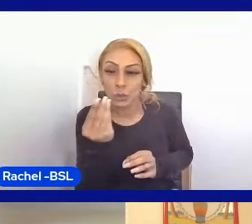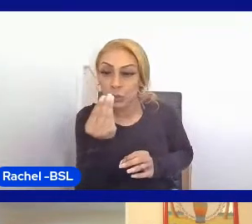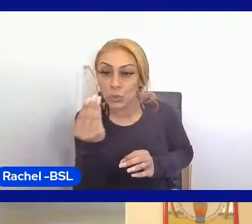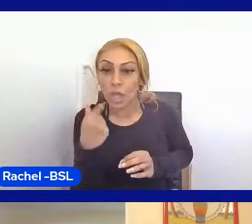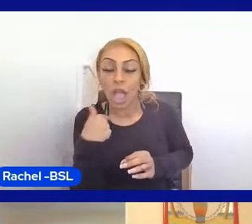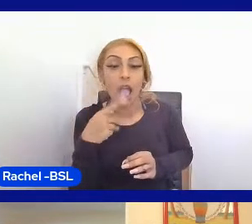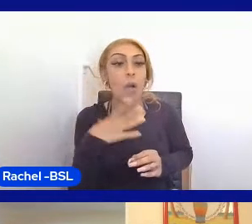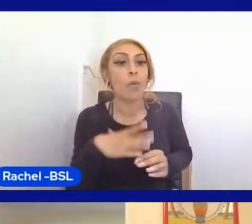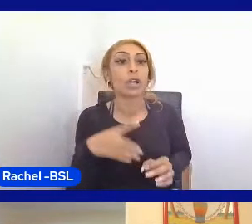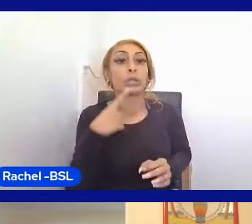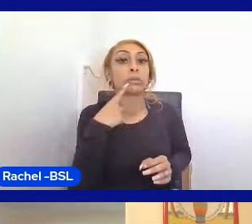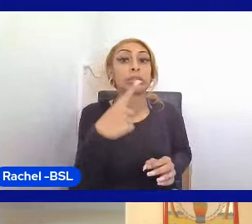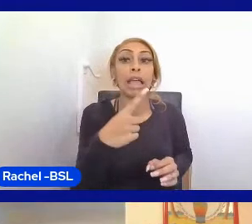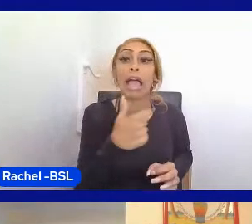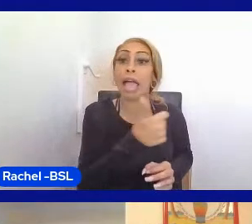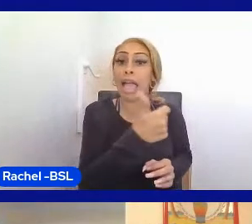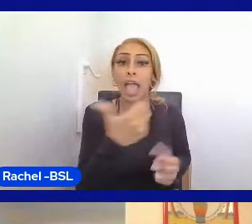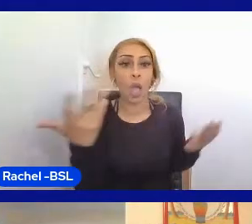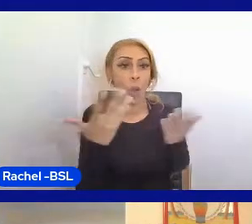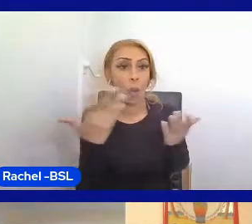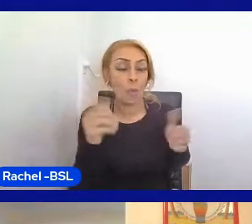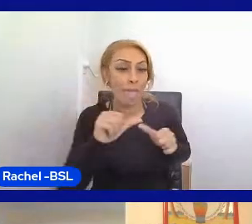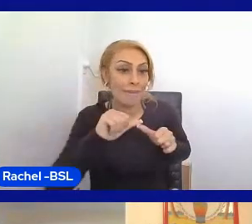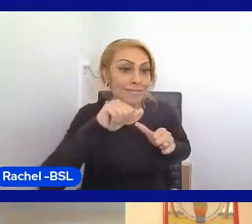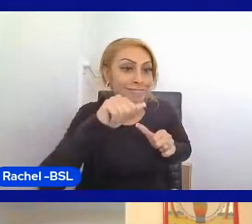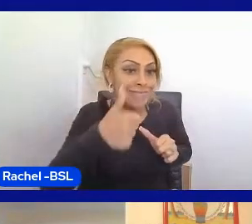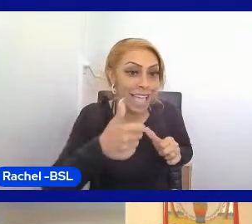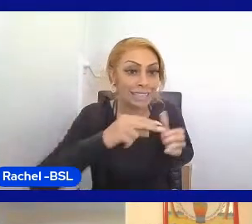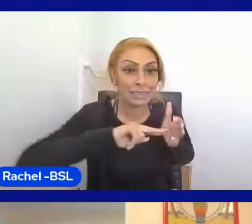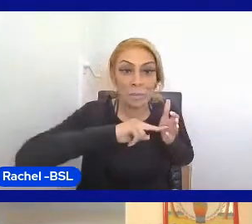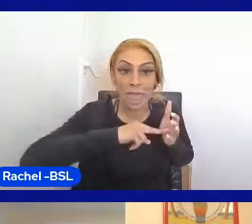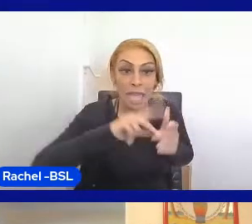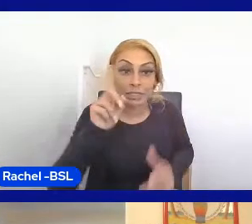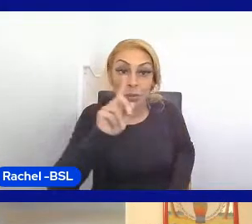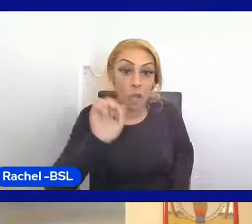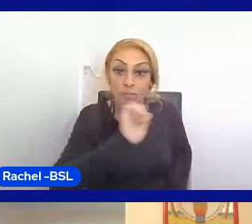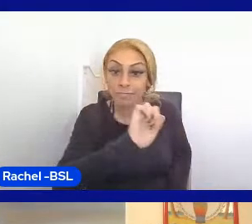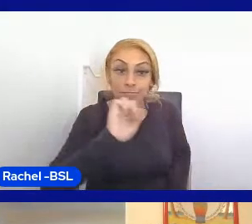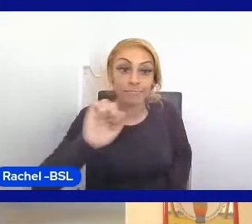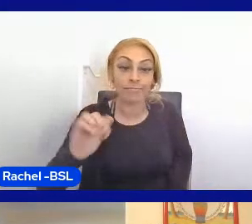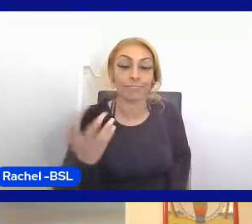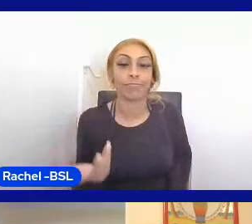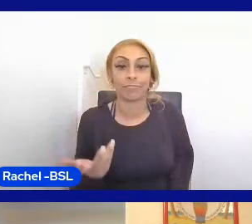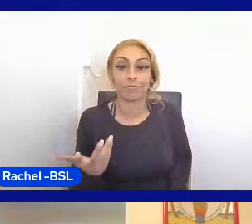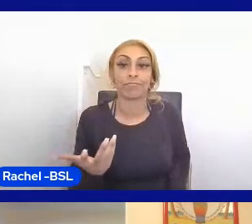want to jump in on all of you really and talk about where you are going next.